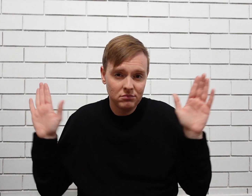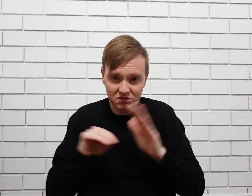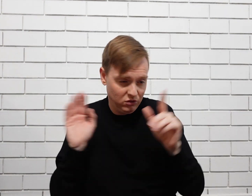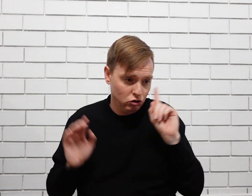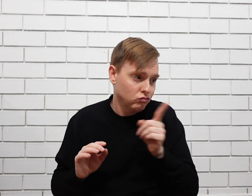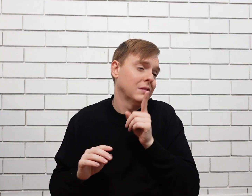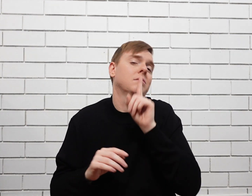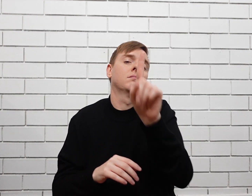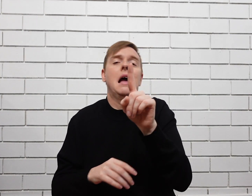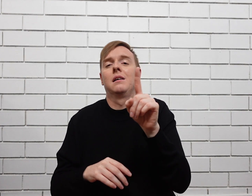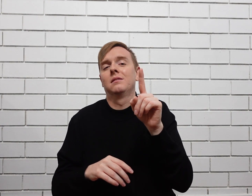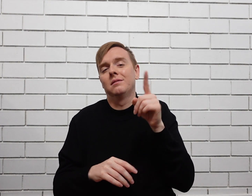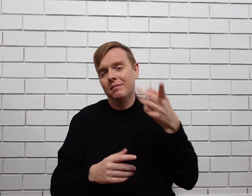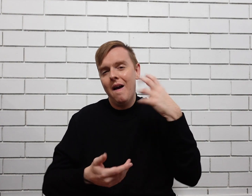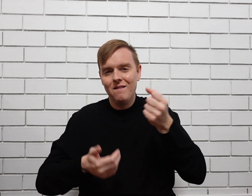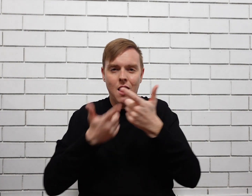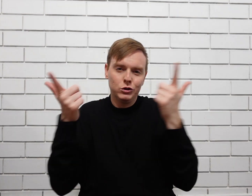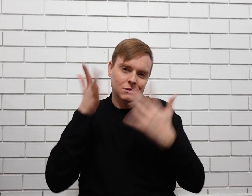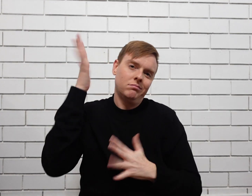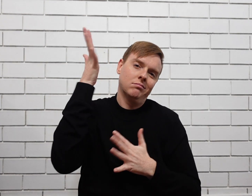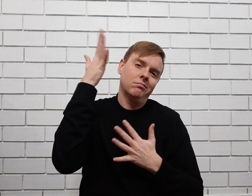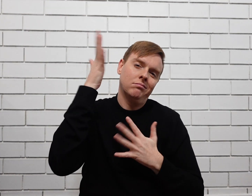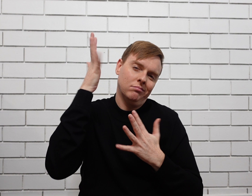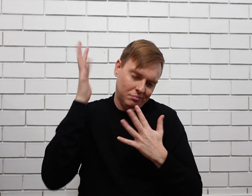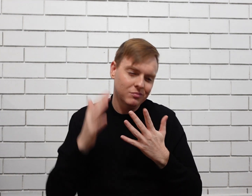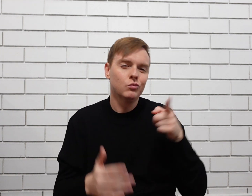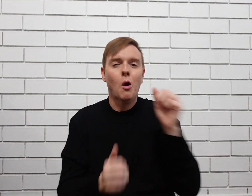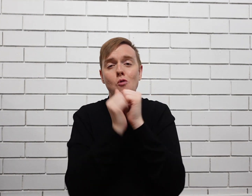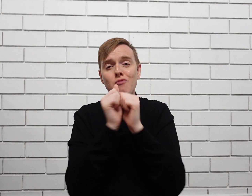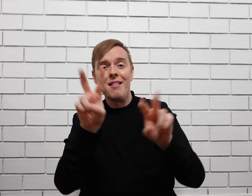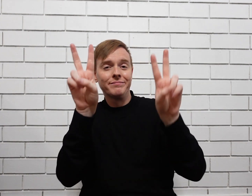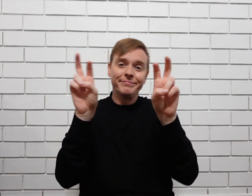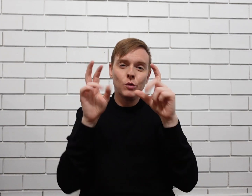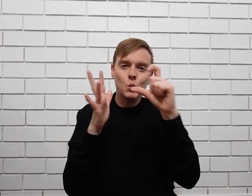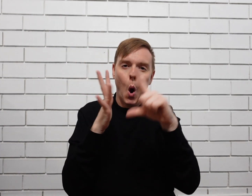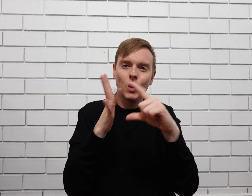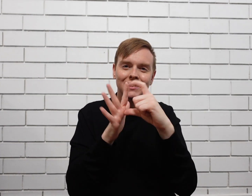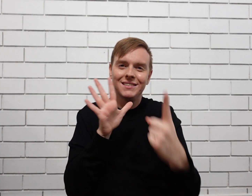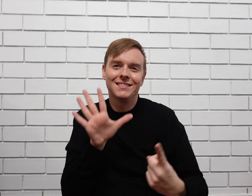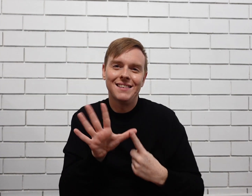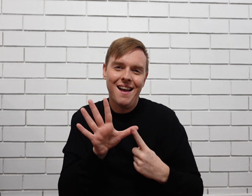But he alreadyy have a language - Auslan. He is a CODA (Child of Deaf Adult).